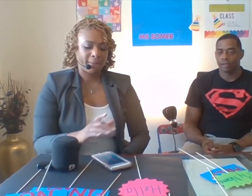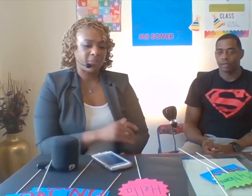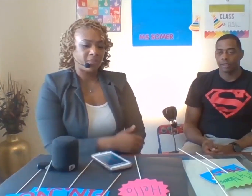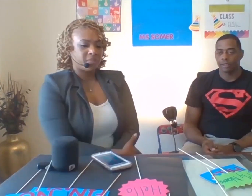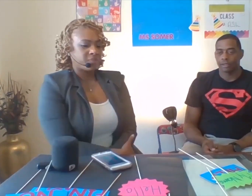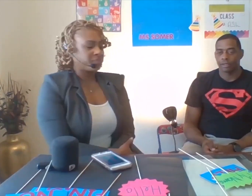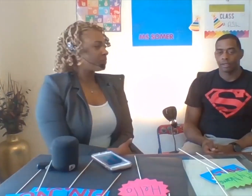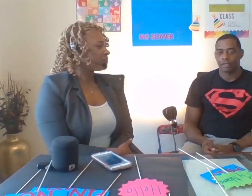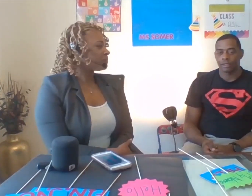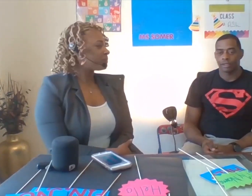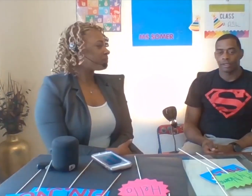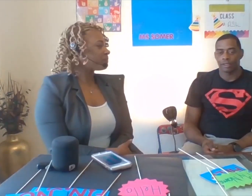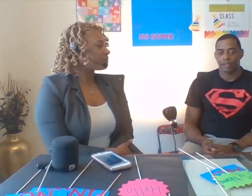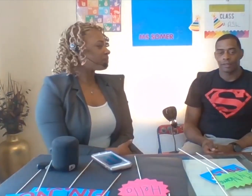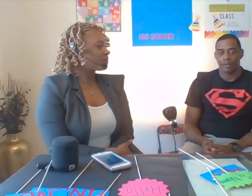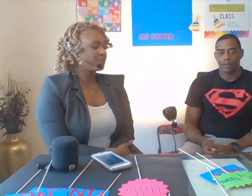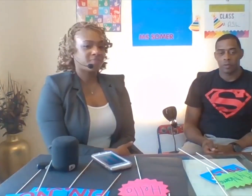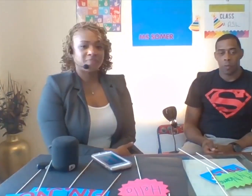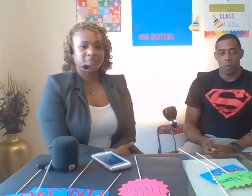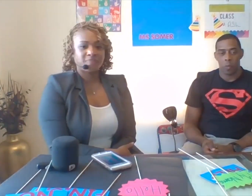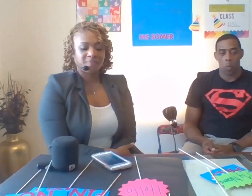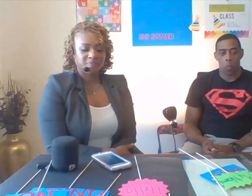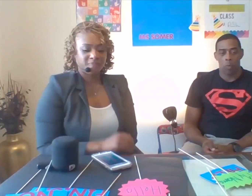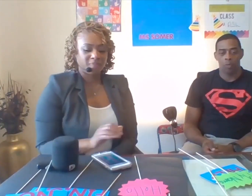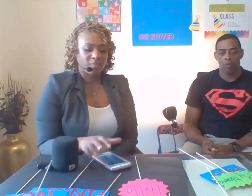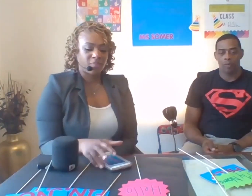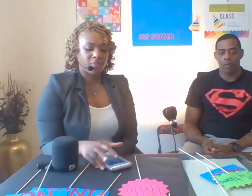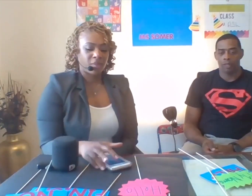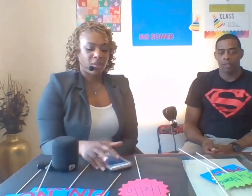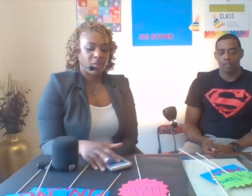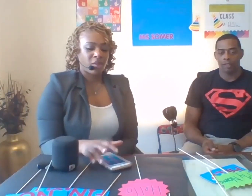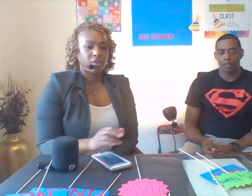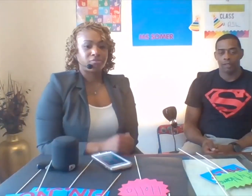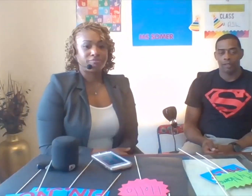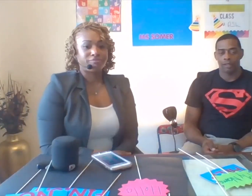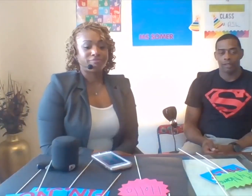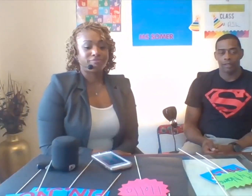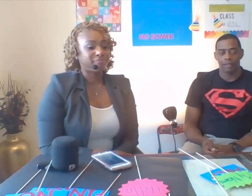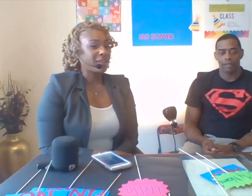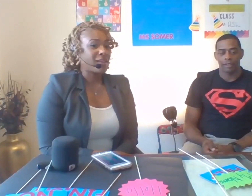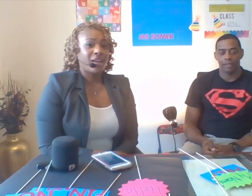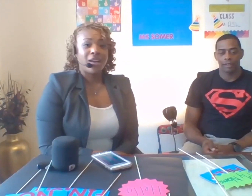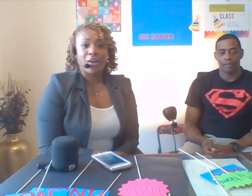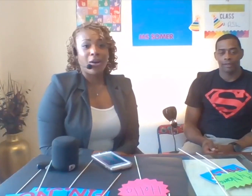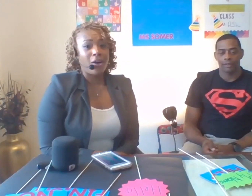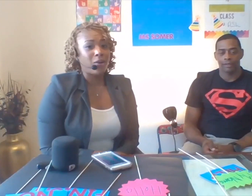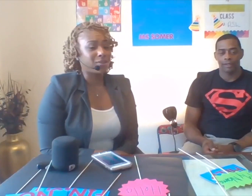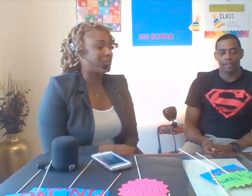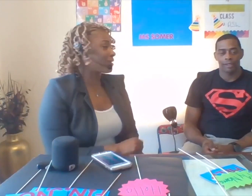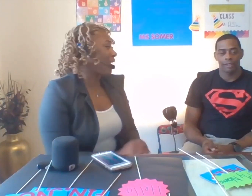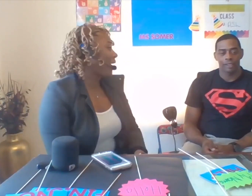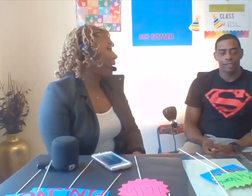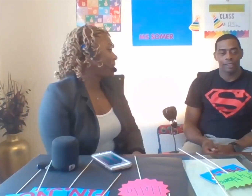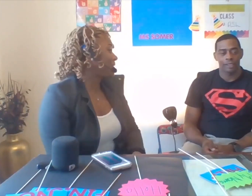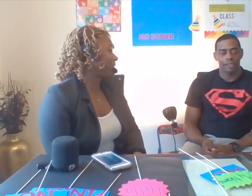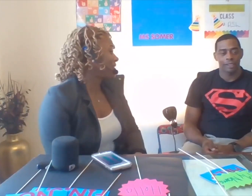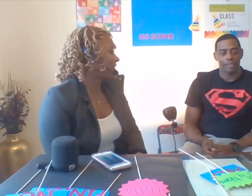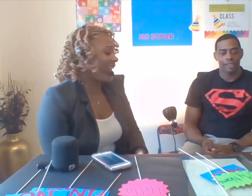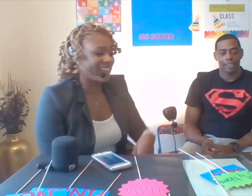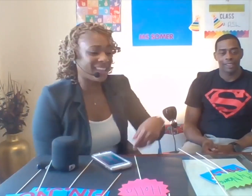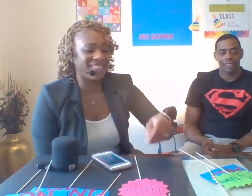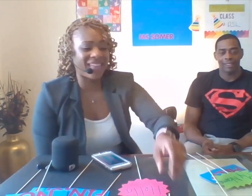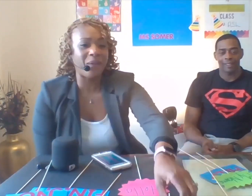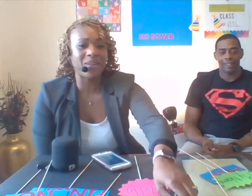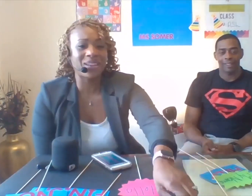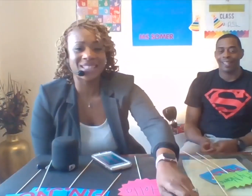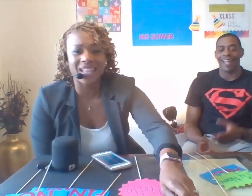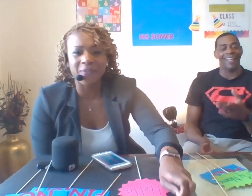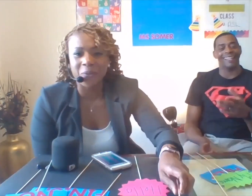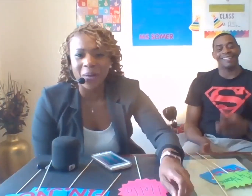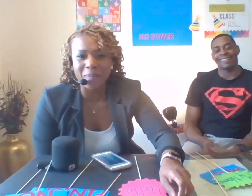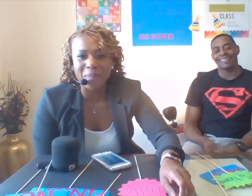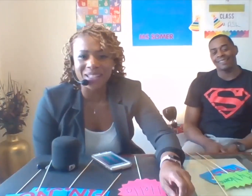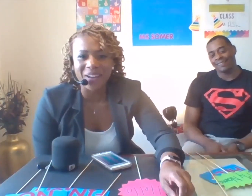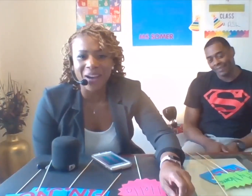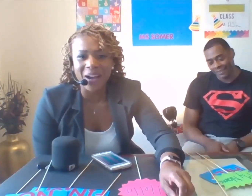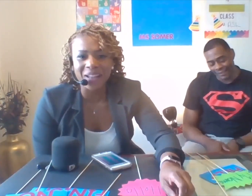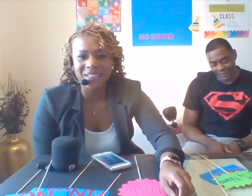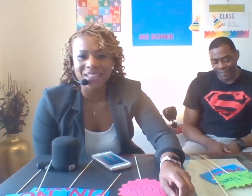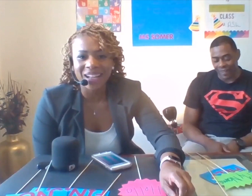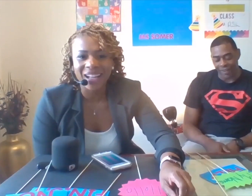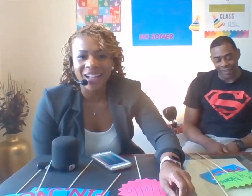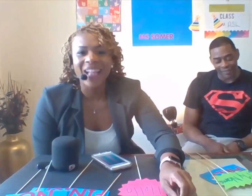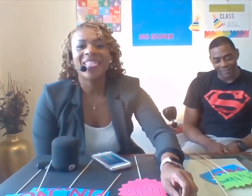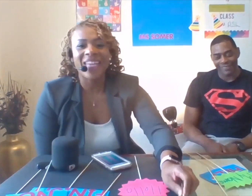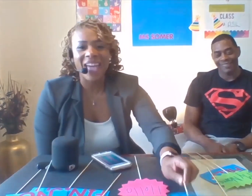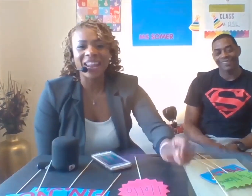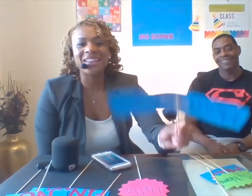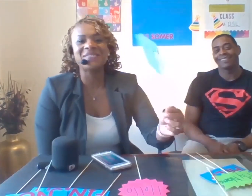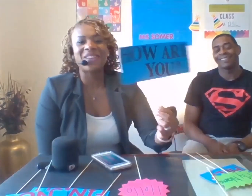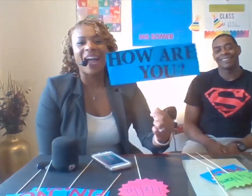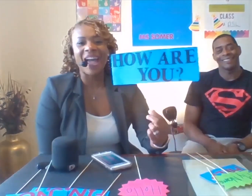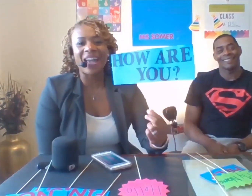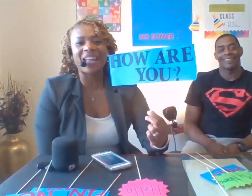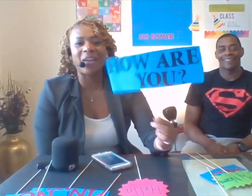oh sorry mr. Stanley that was the sign for what boys and girls that is right it